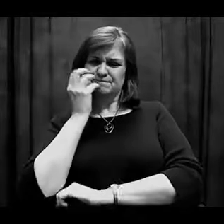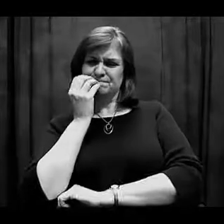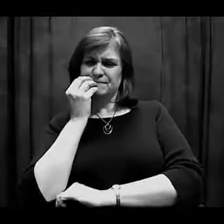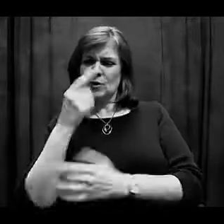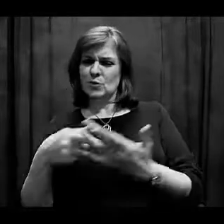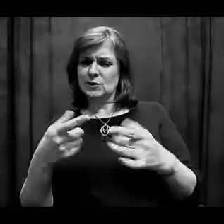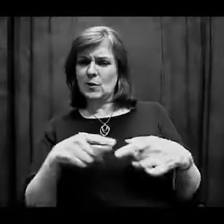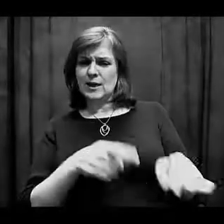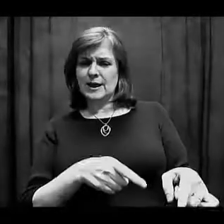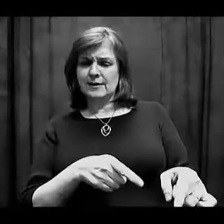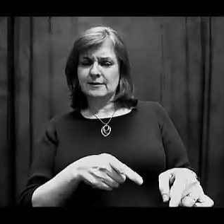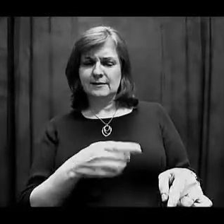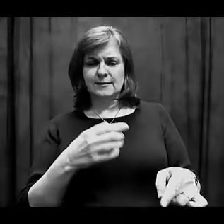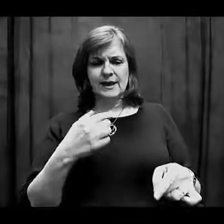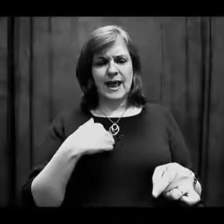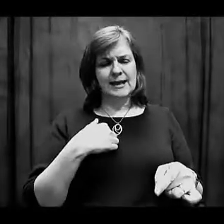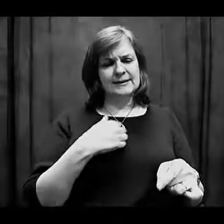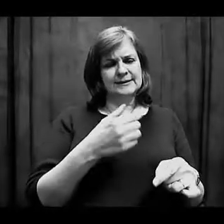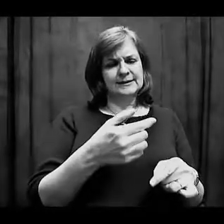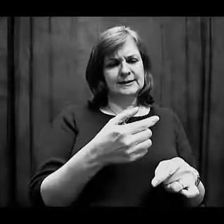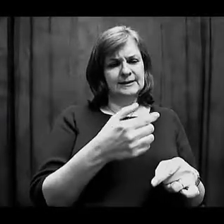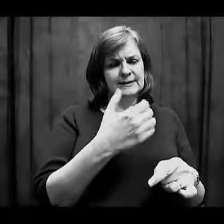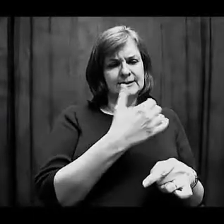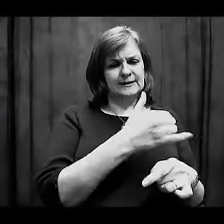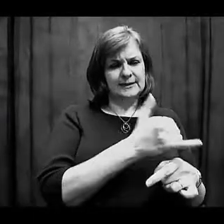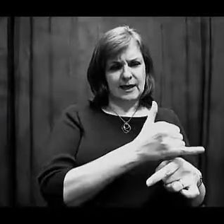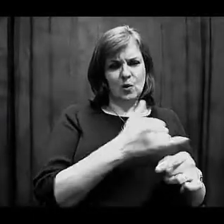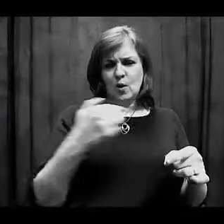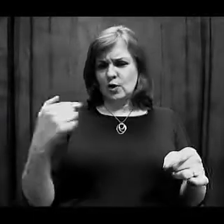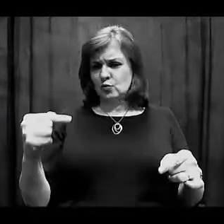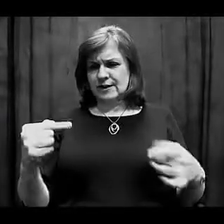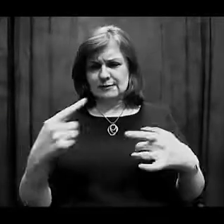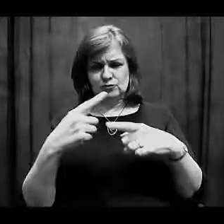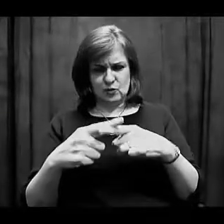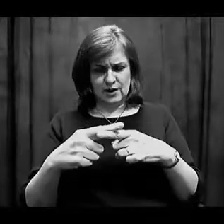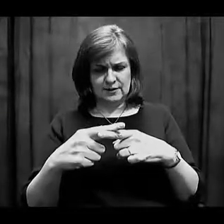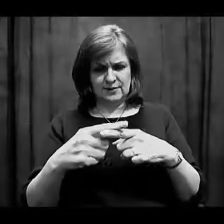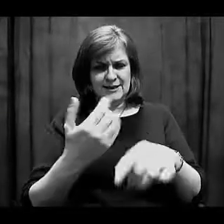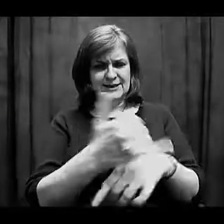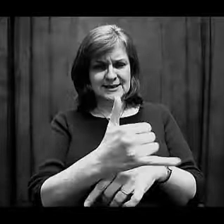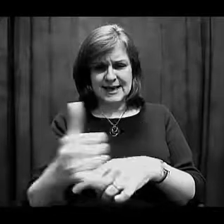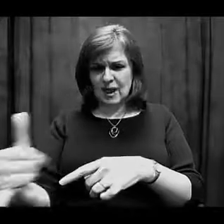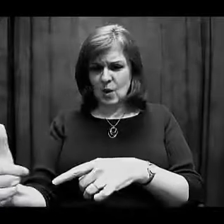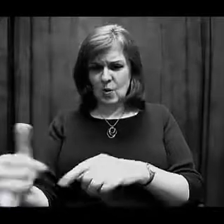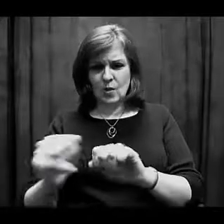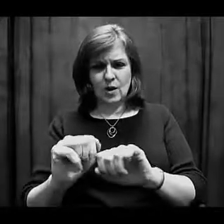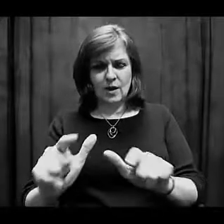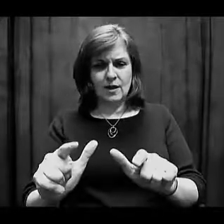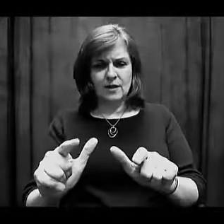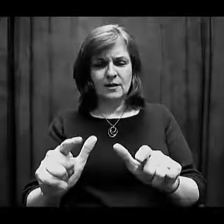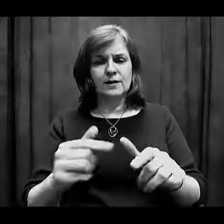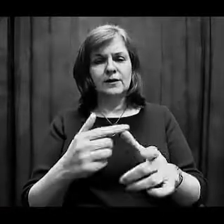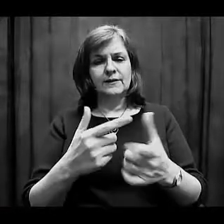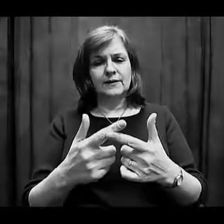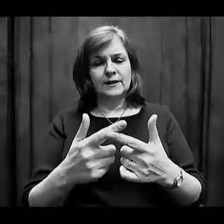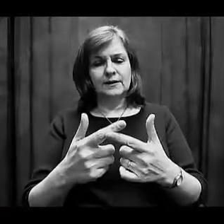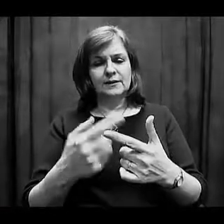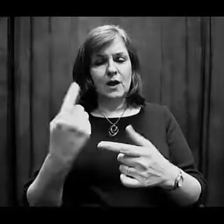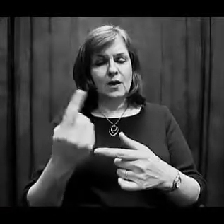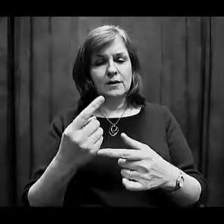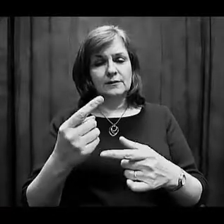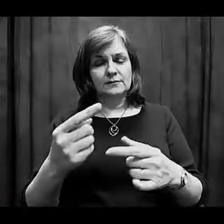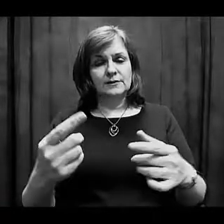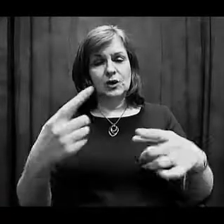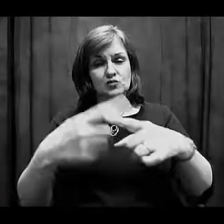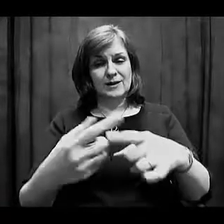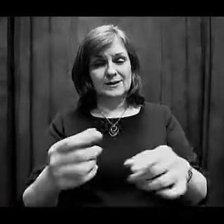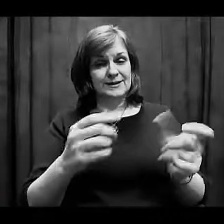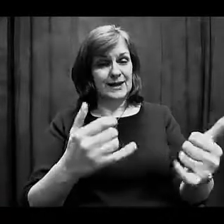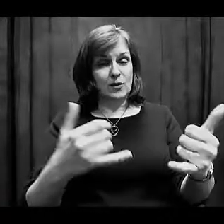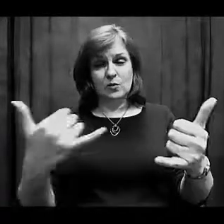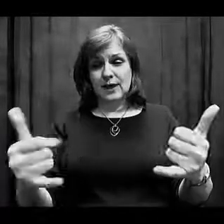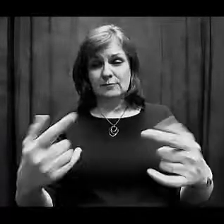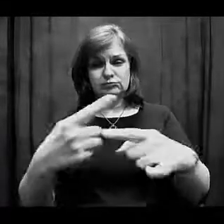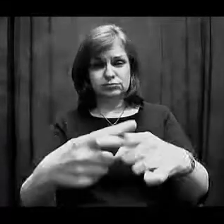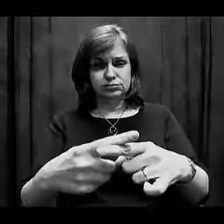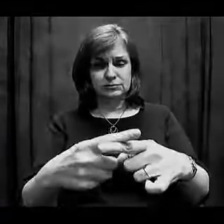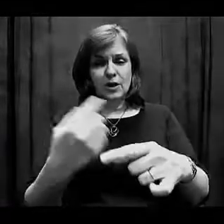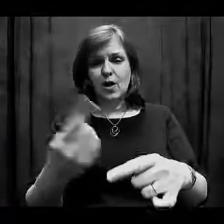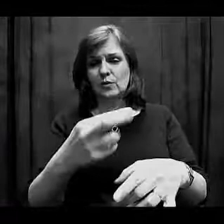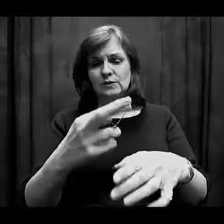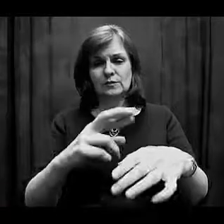so he's got yellow peas and green peas the green comes back they always [ sorry about that ] always in this three to one ratio of 75%